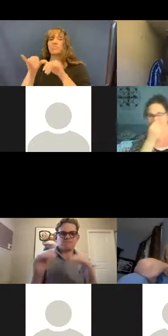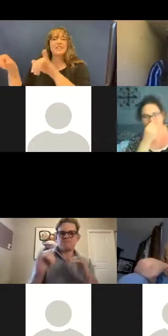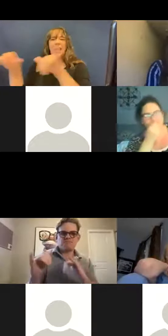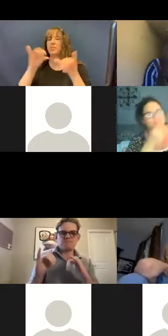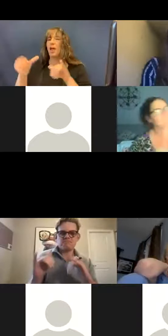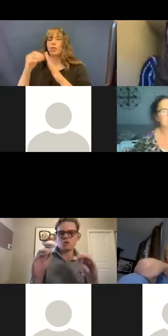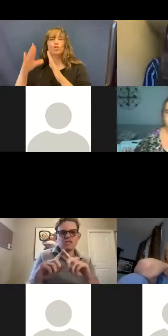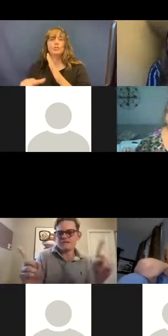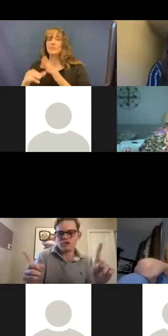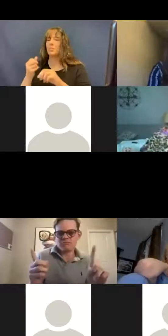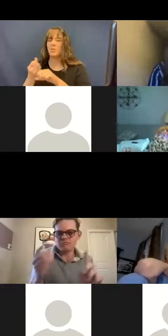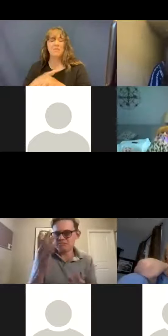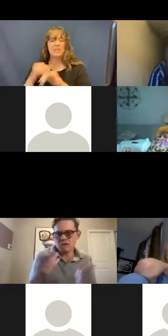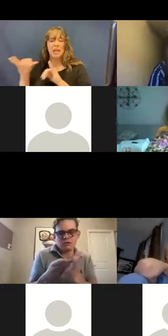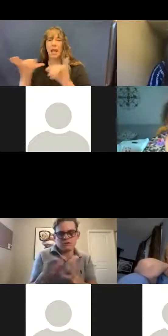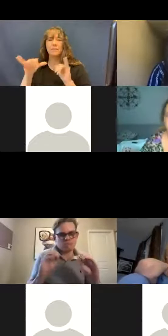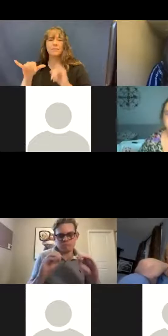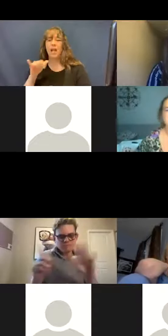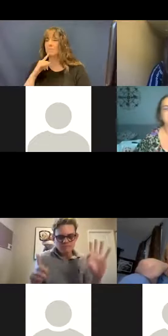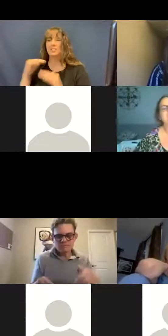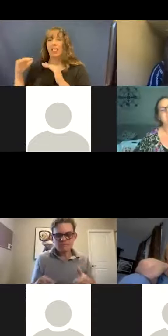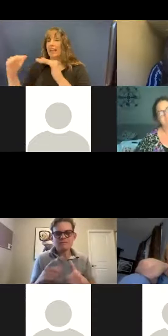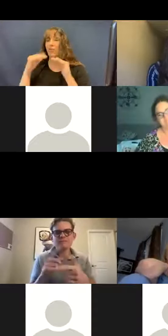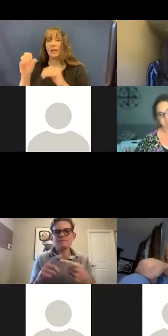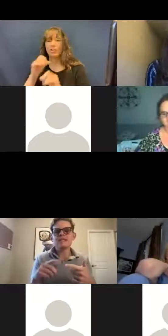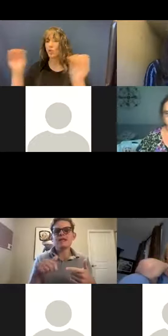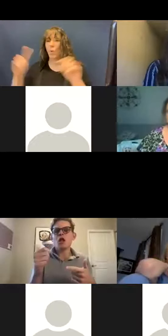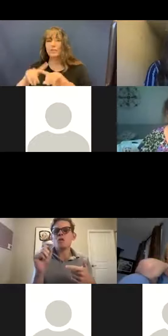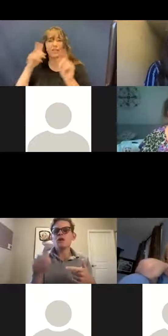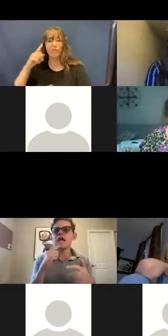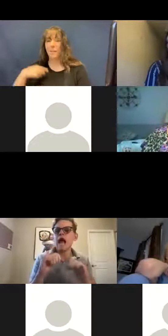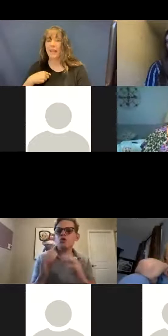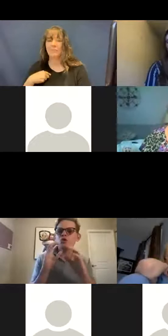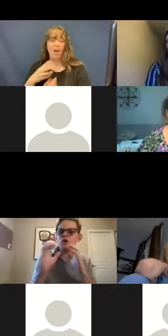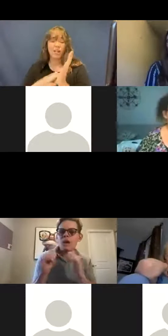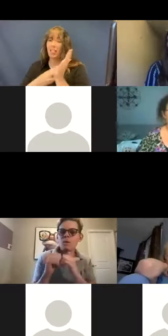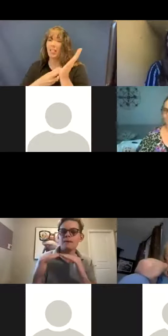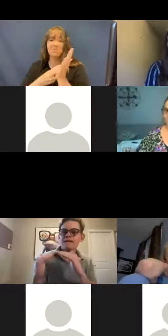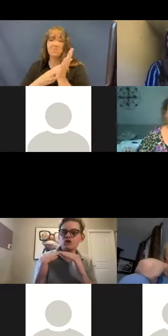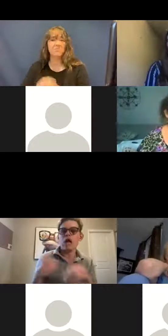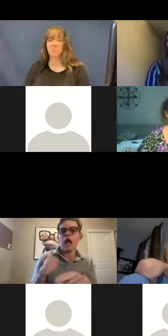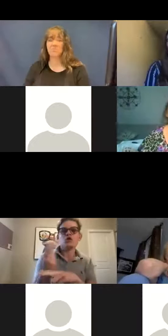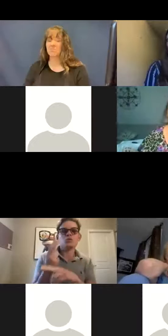I'm just like everyone else. There's no difference for me, honestly. And the way that I communicate